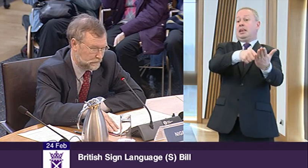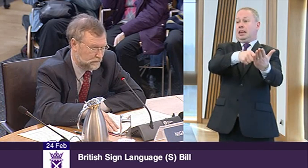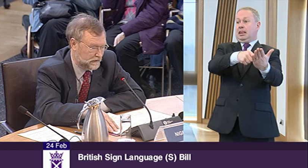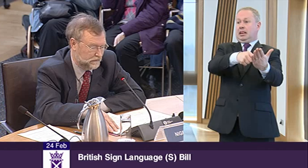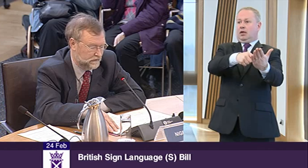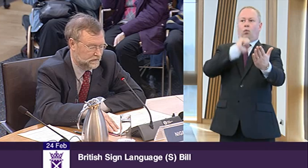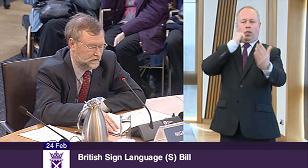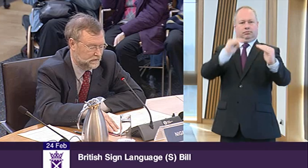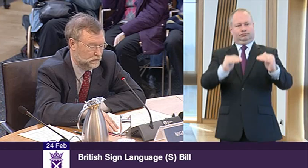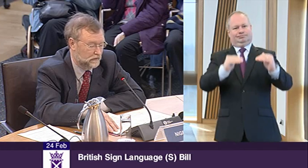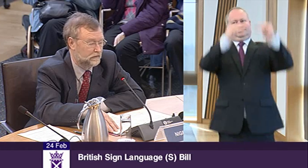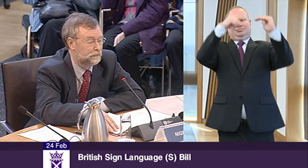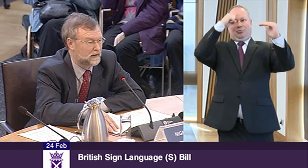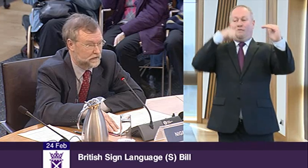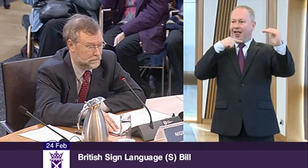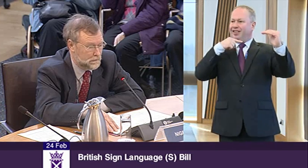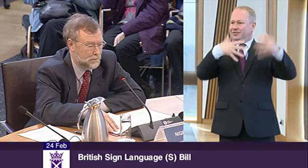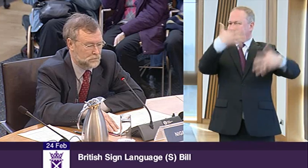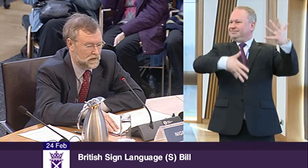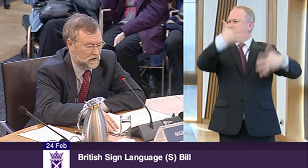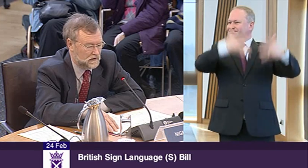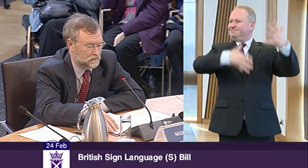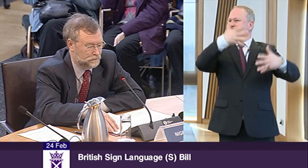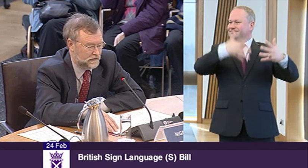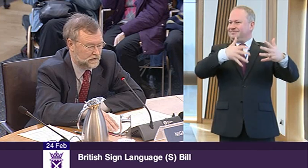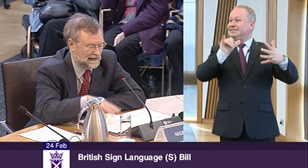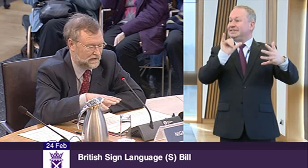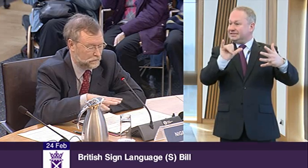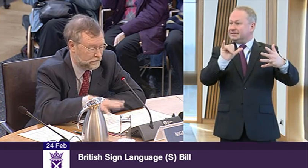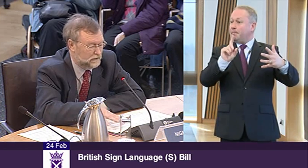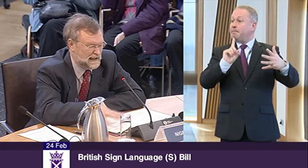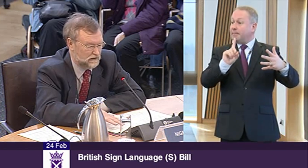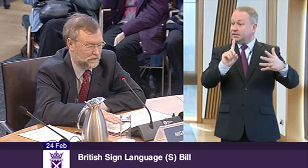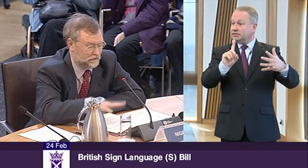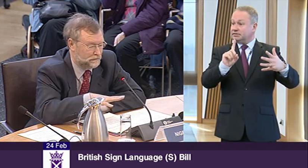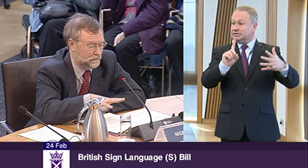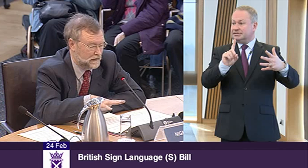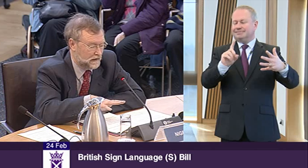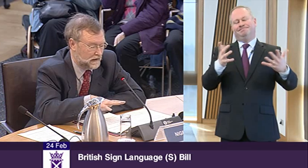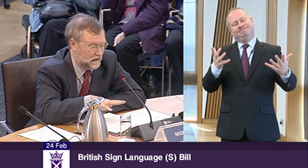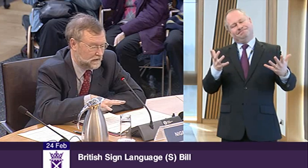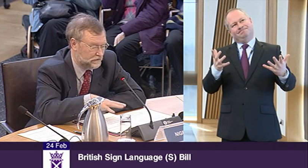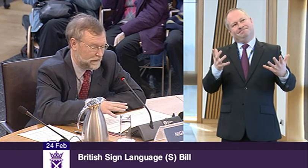bill might give a much higher profile to the role of BSL, but it would still be necessary